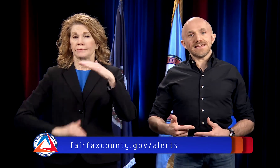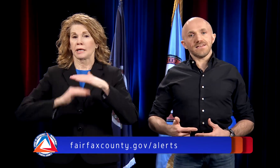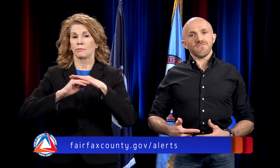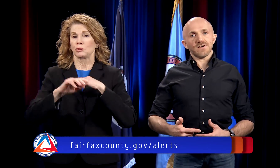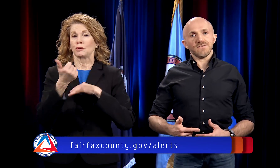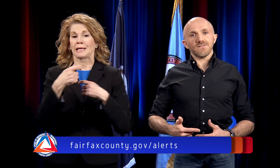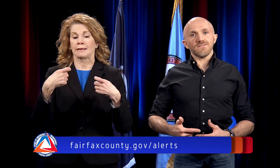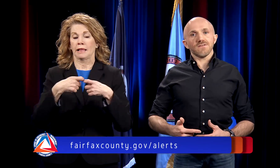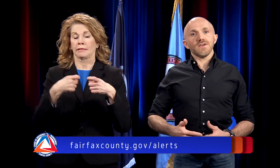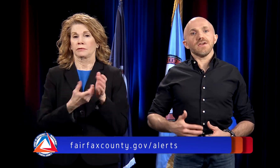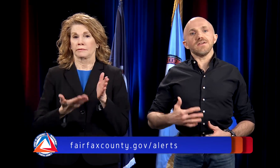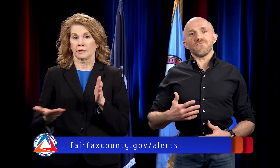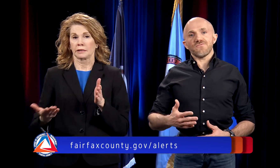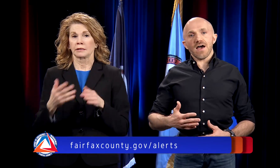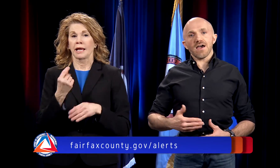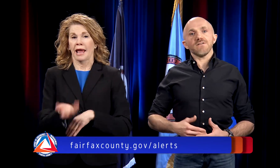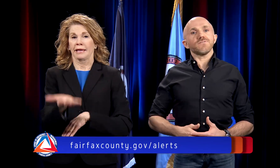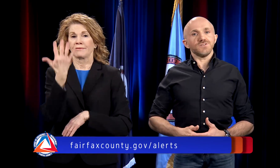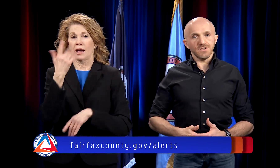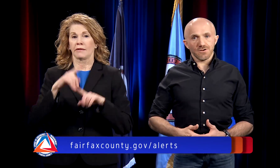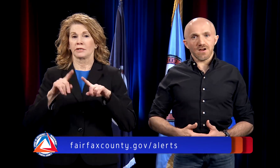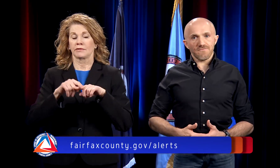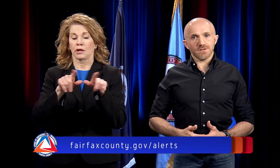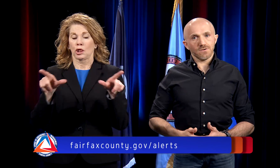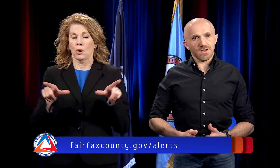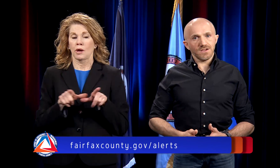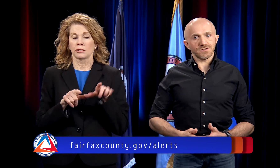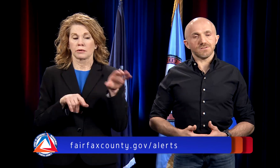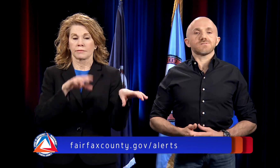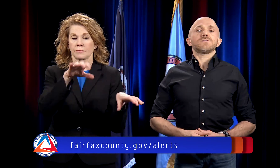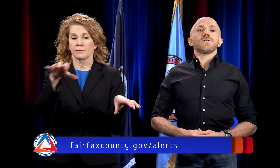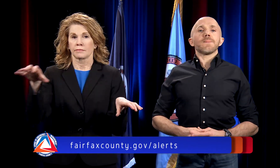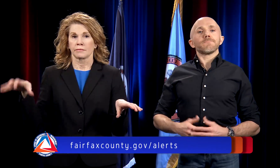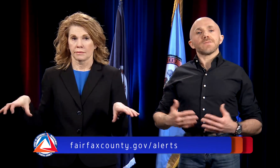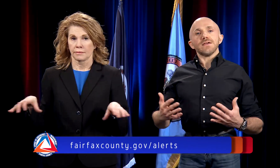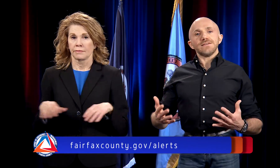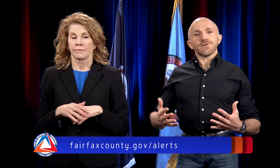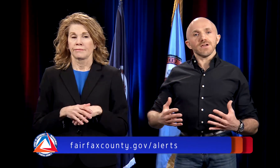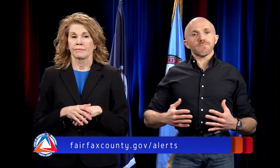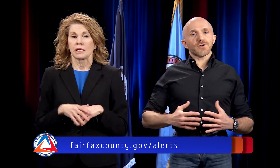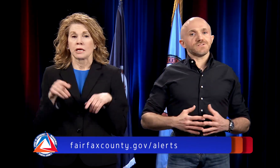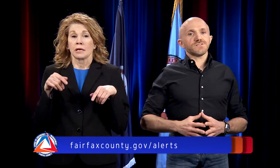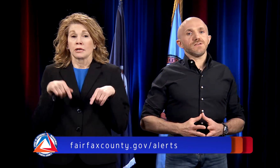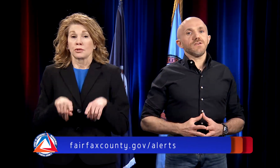ten devices in five geographic locations. During an emergency,